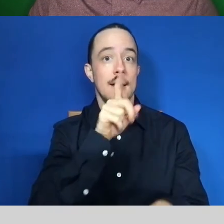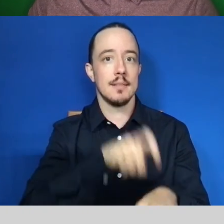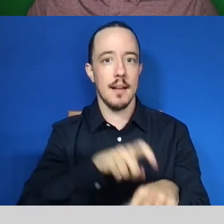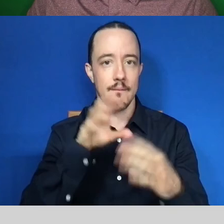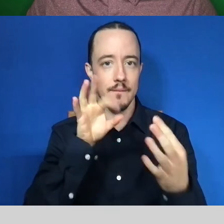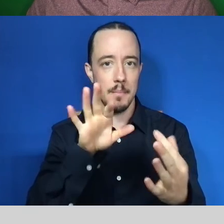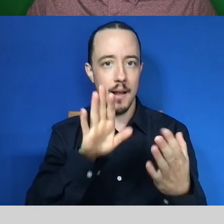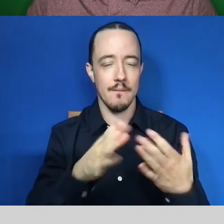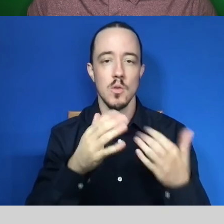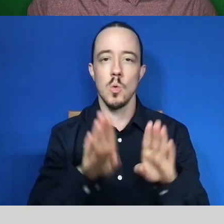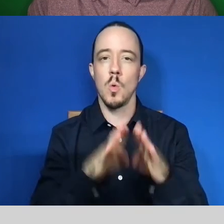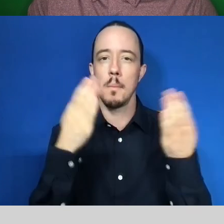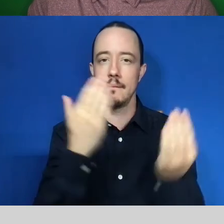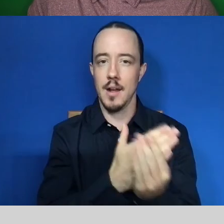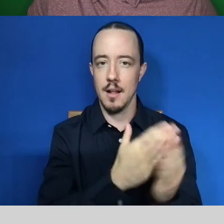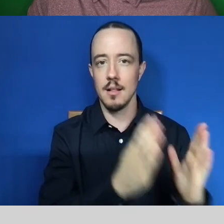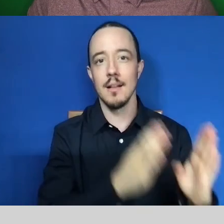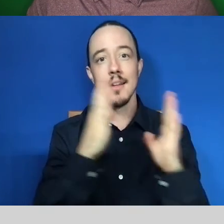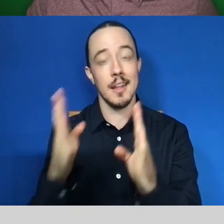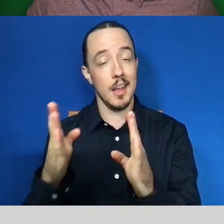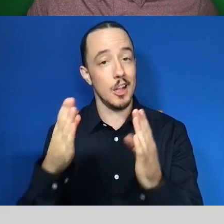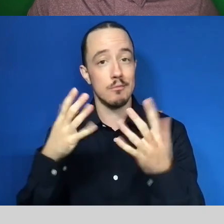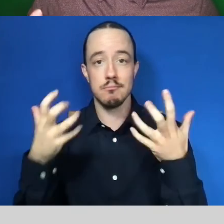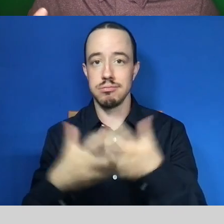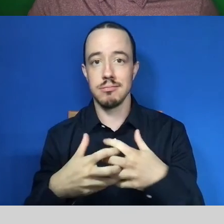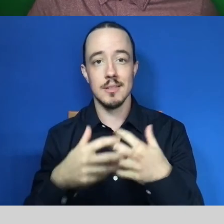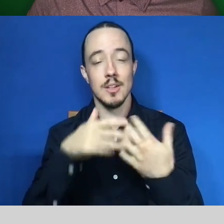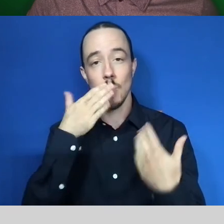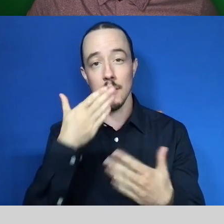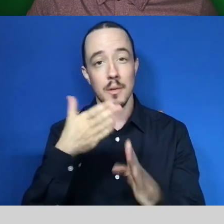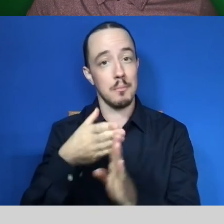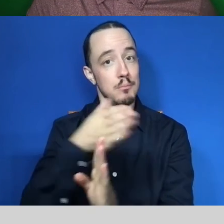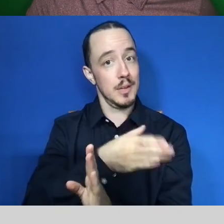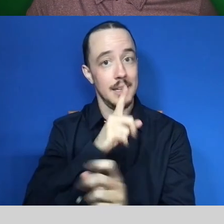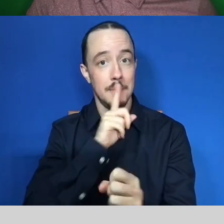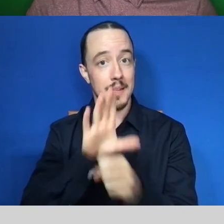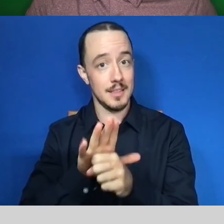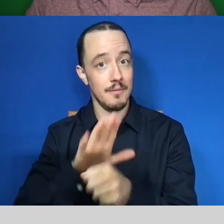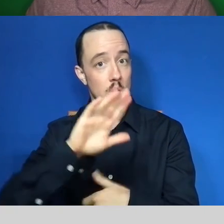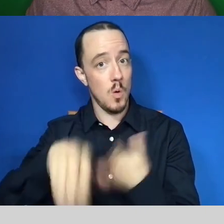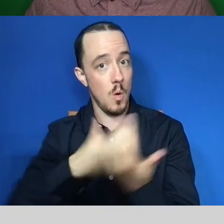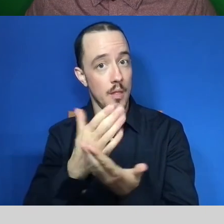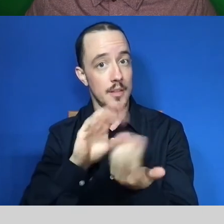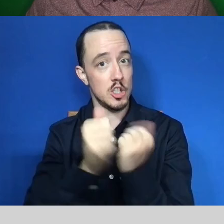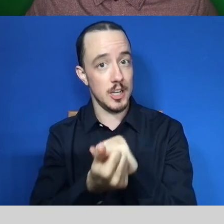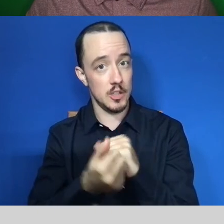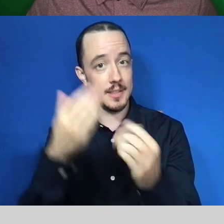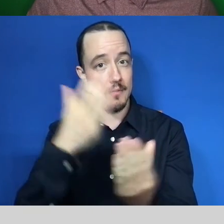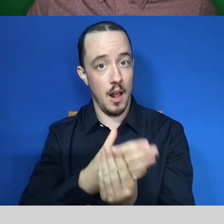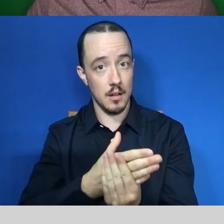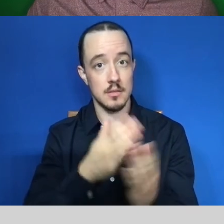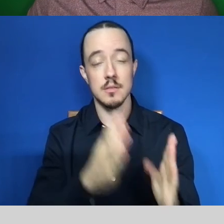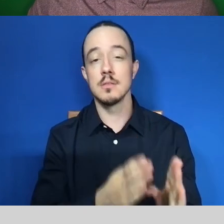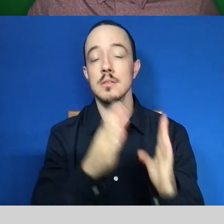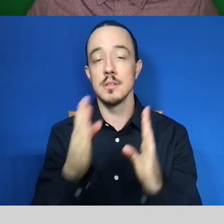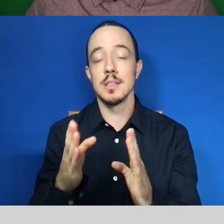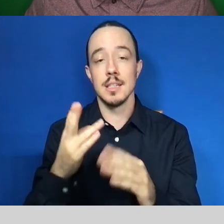so you can get real-time feedback for the currently open file. It plays well with pre-commit so you can get feedback for all changed files,